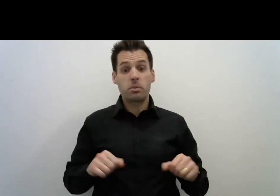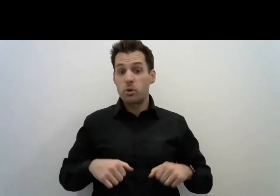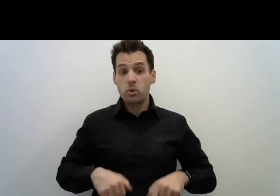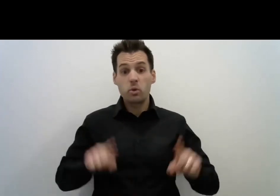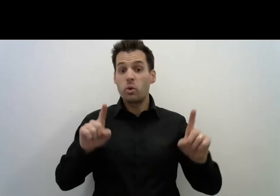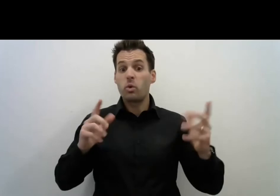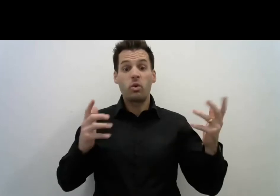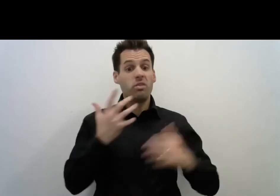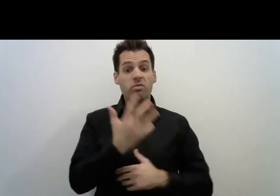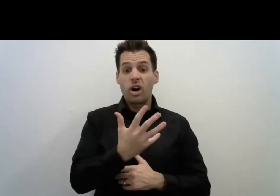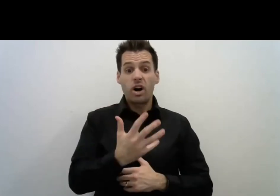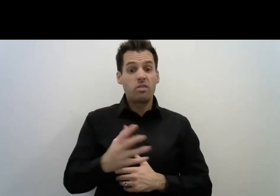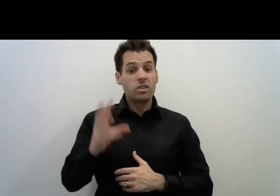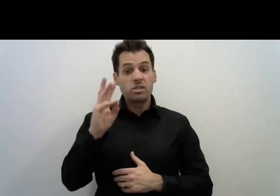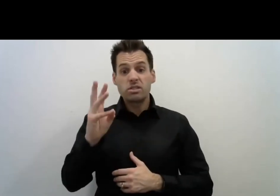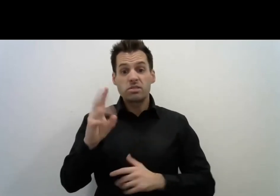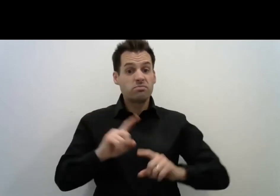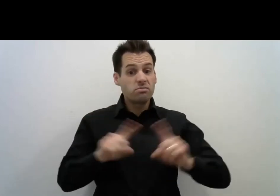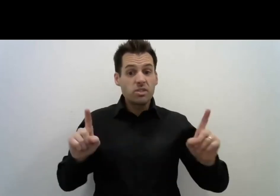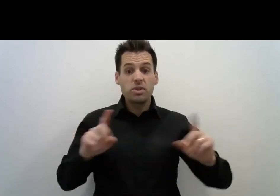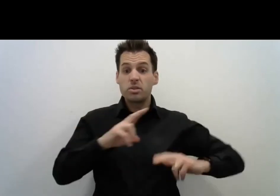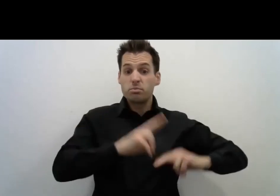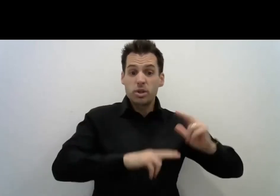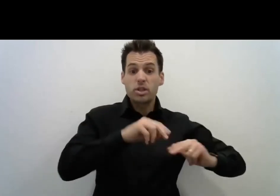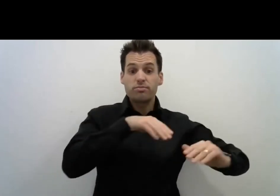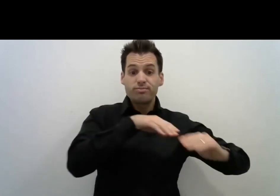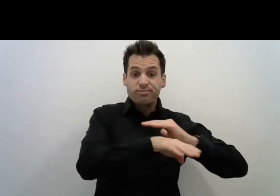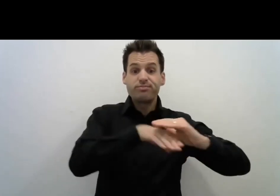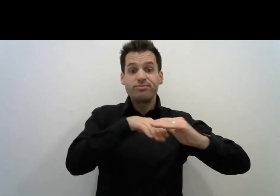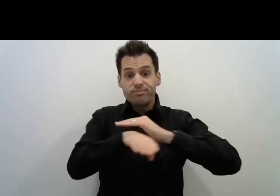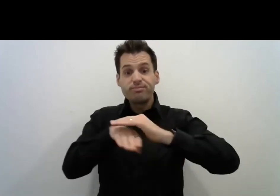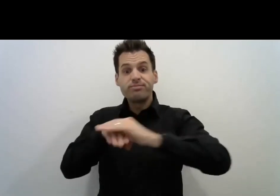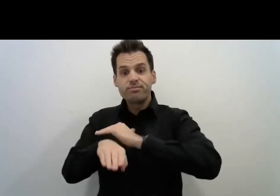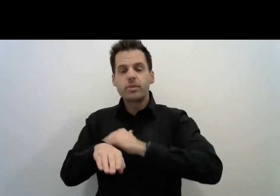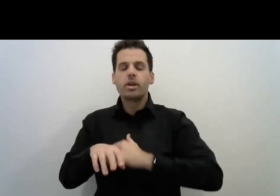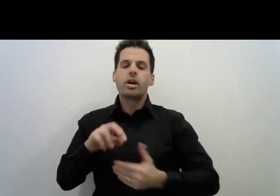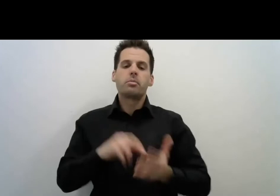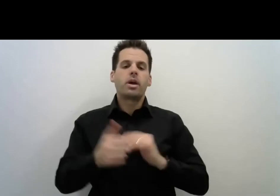or more establishments a day and each time you're stopped at the door and as my friends